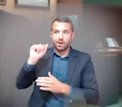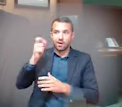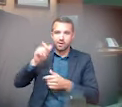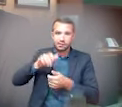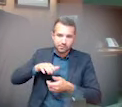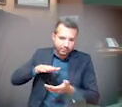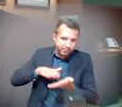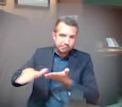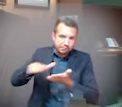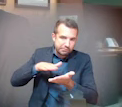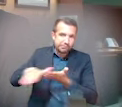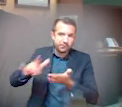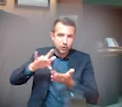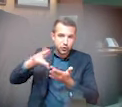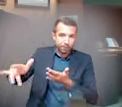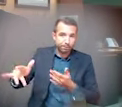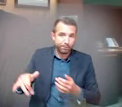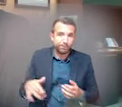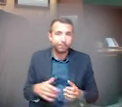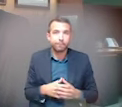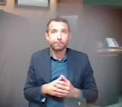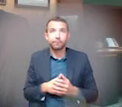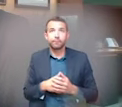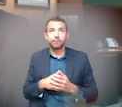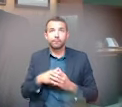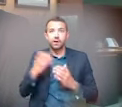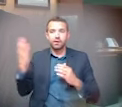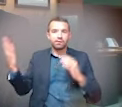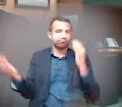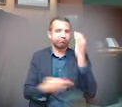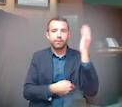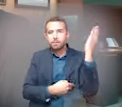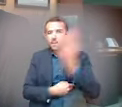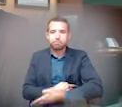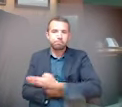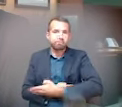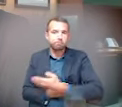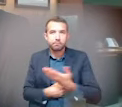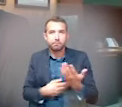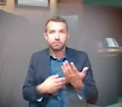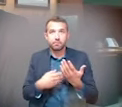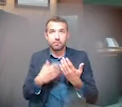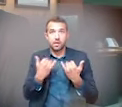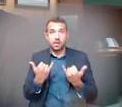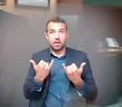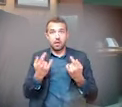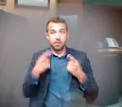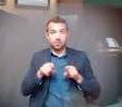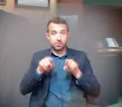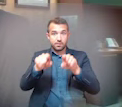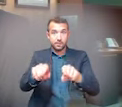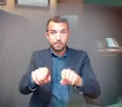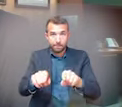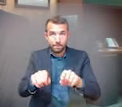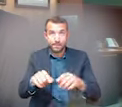And so this is the sharpening of the ax, this is how you make yourself better, and this is how we all of ourselves better.